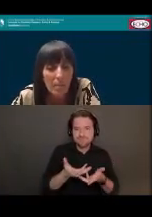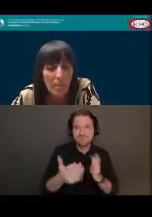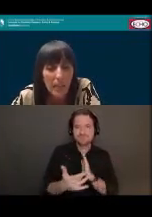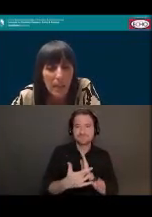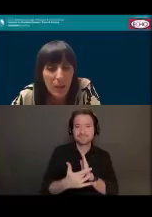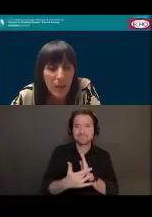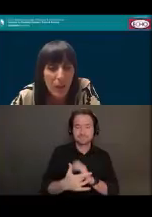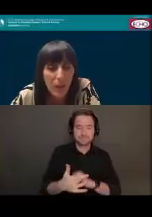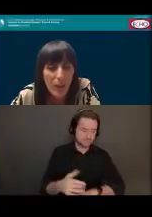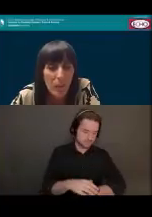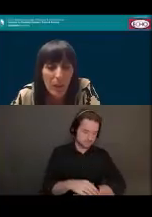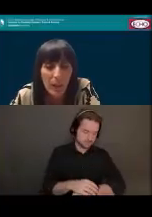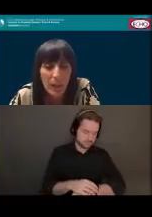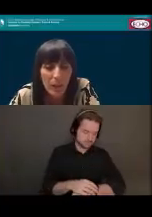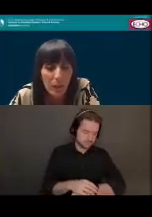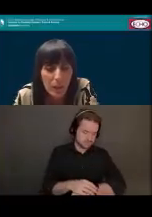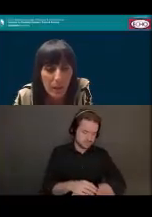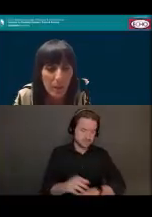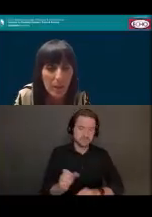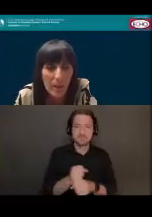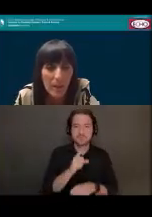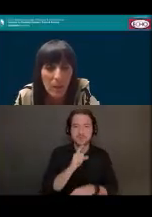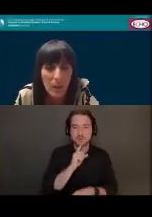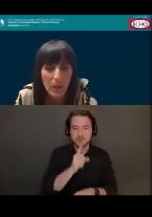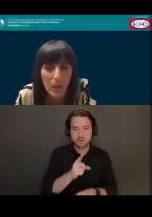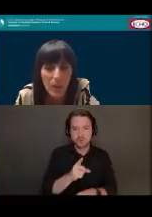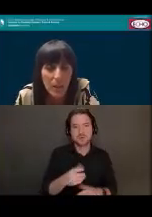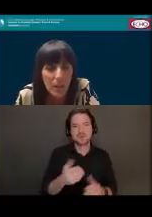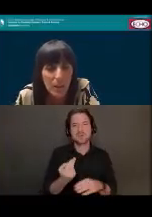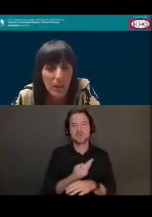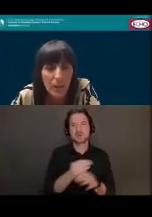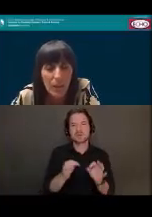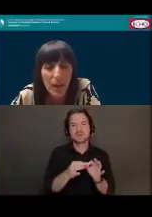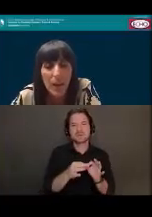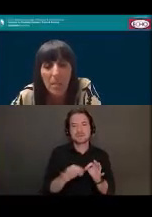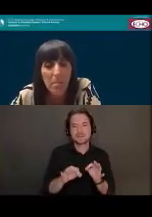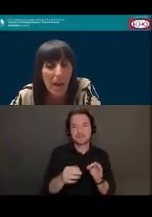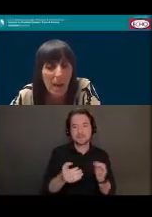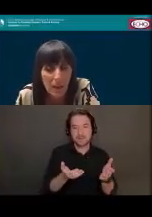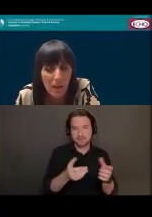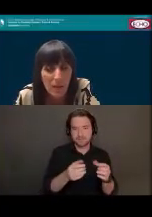making sure that we use simple language or gestures match those